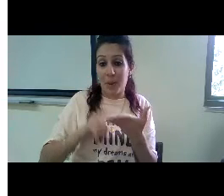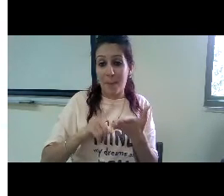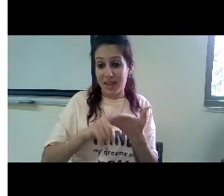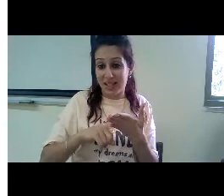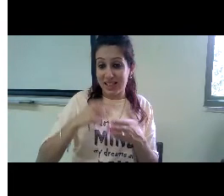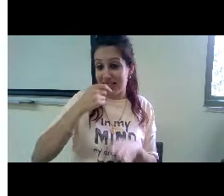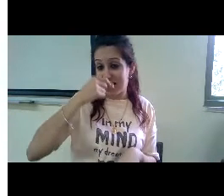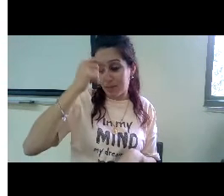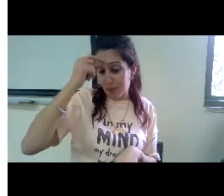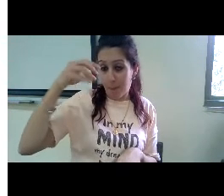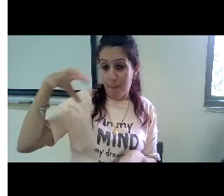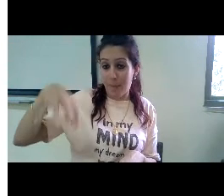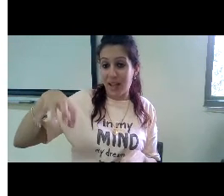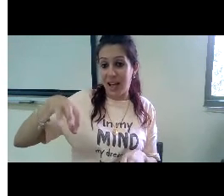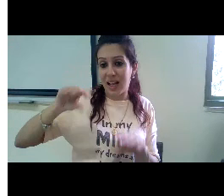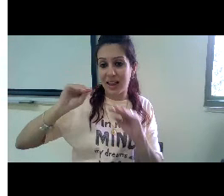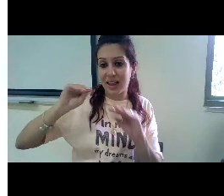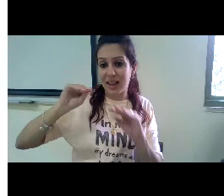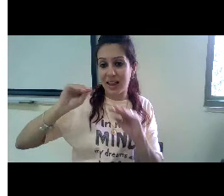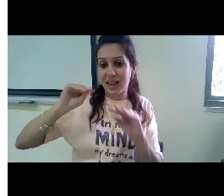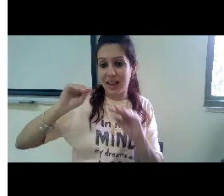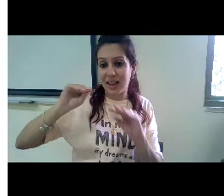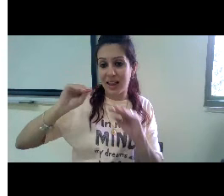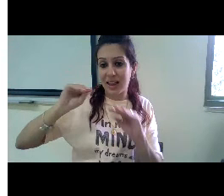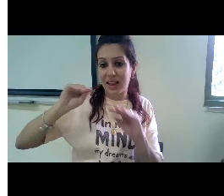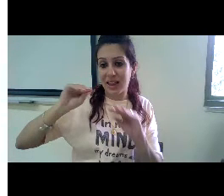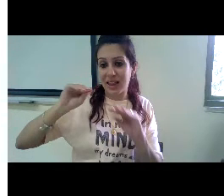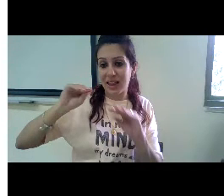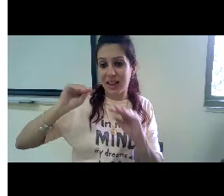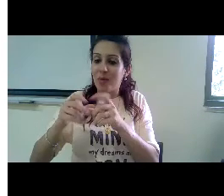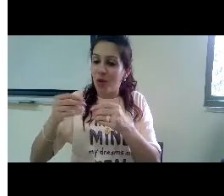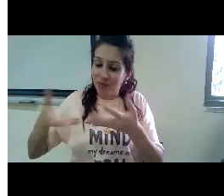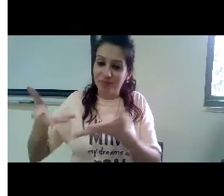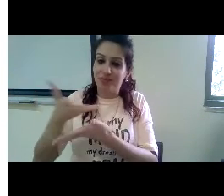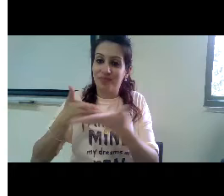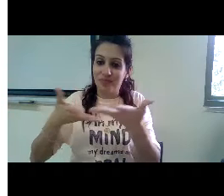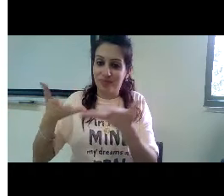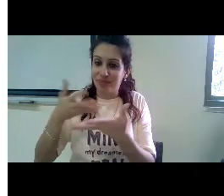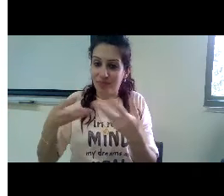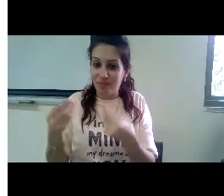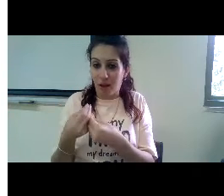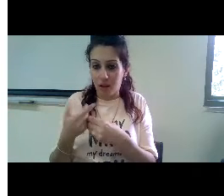on well-being and to have a very large focus on arts, sports,